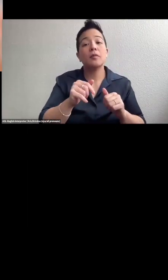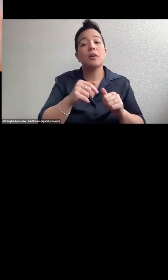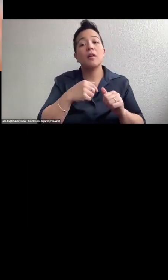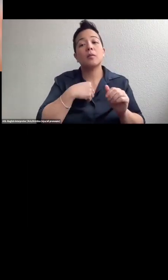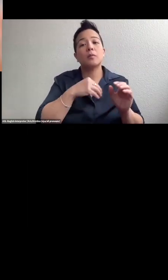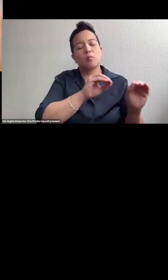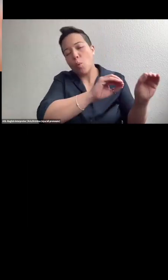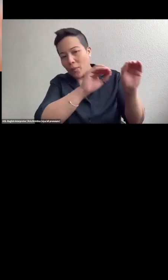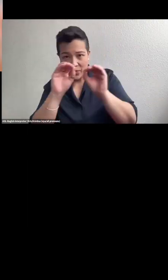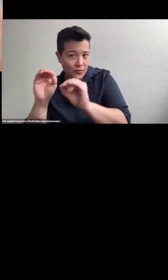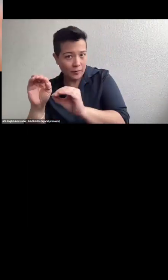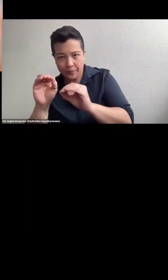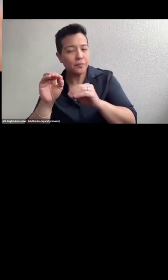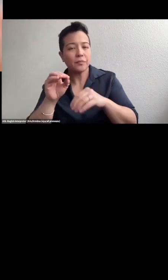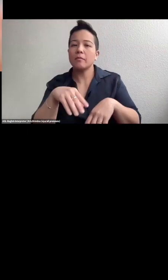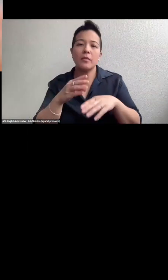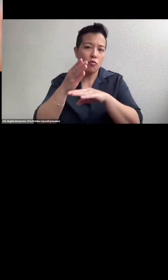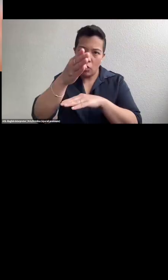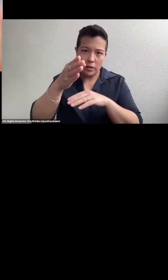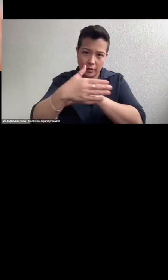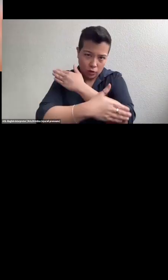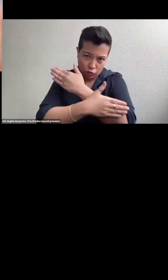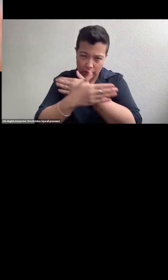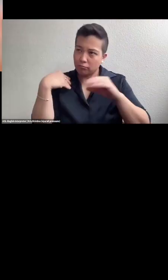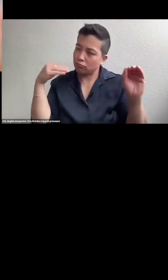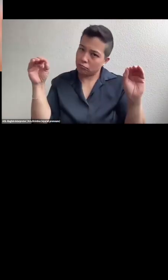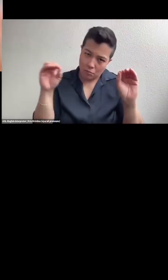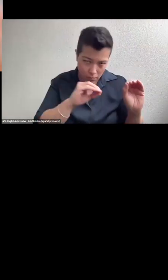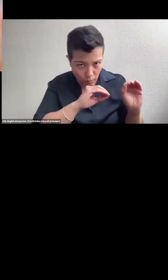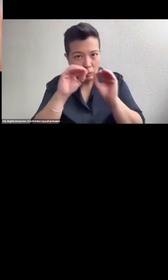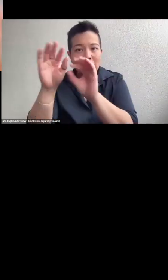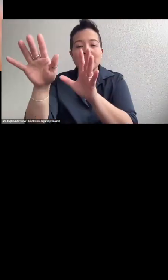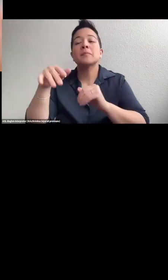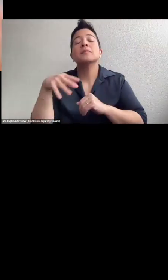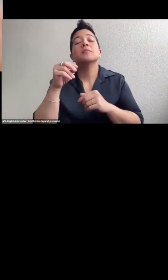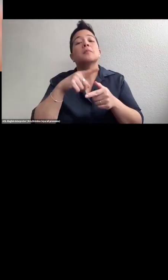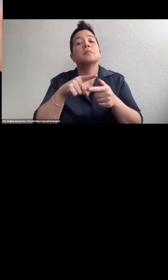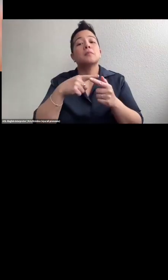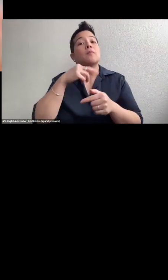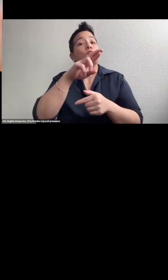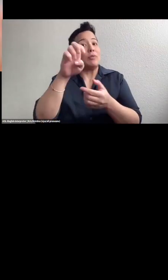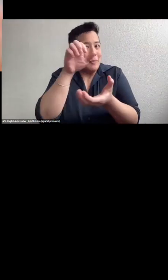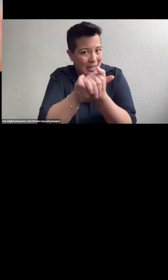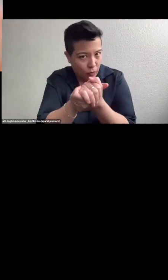country, um, and I get remarried. Um,